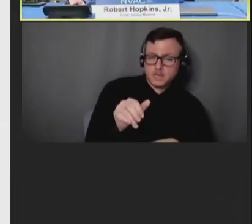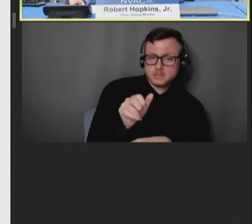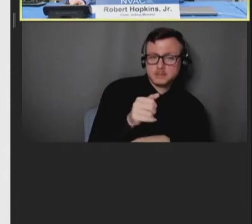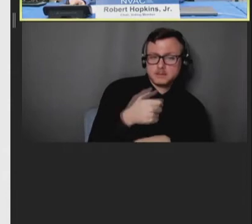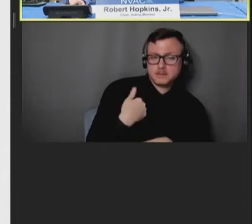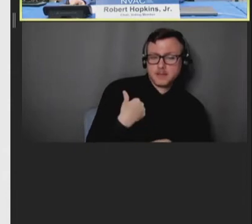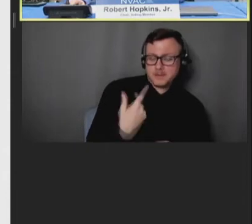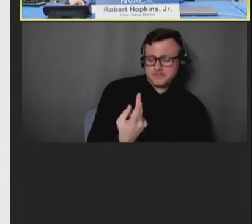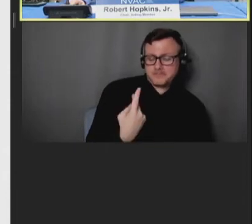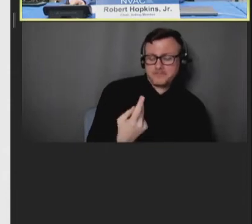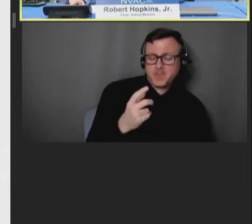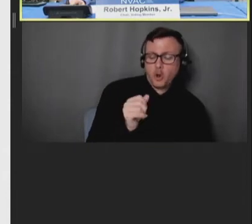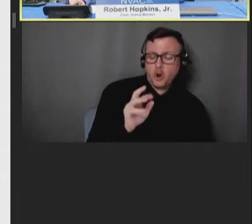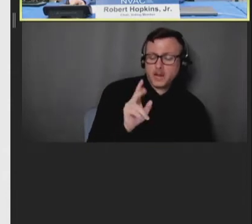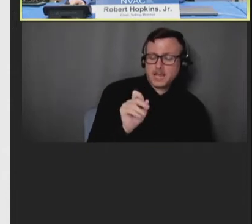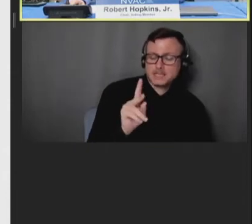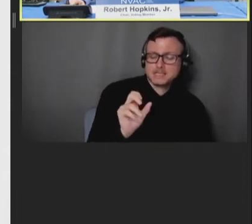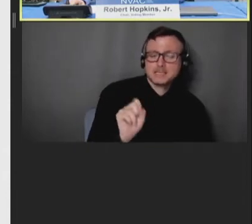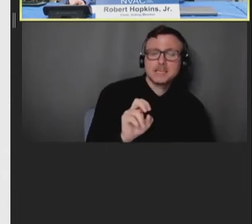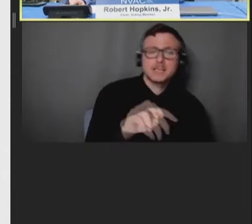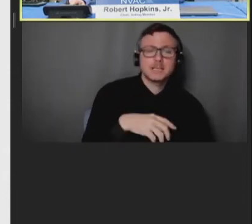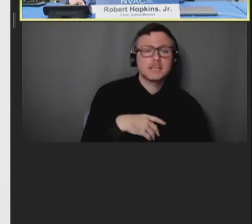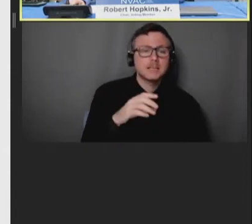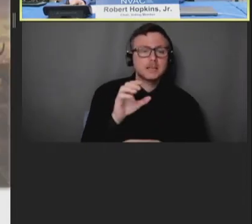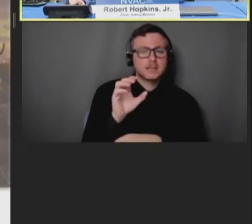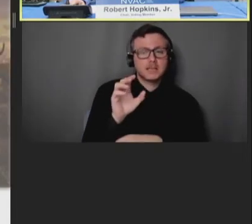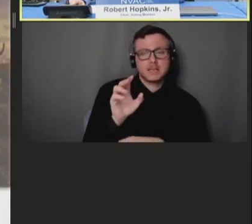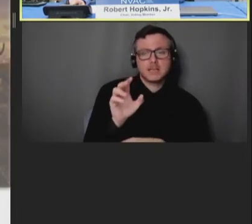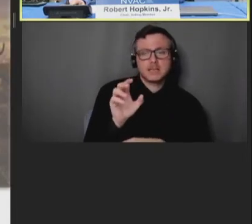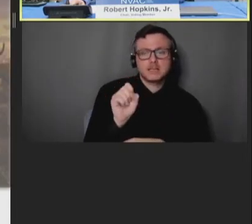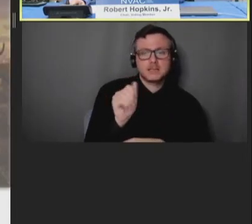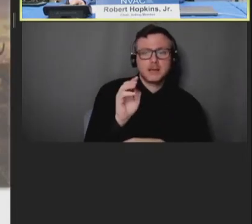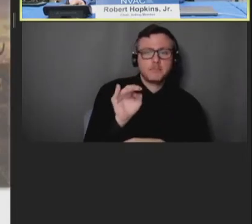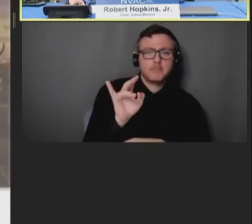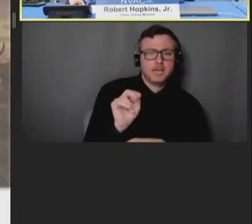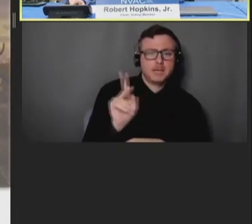Our next presenter is Siman Qaasim from the Arizona Department of Human Services.